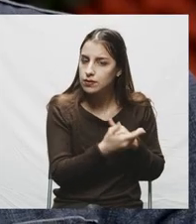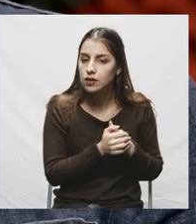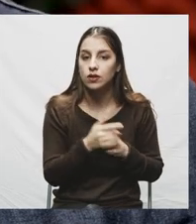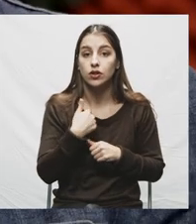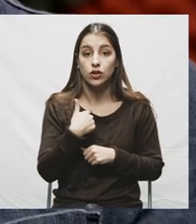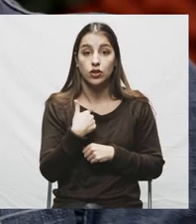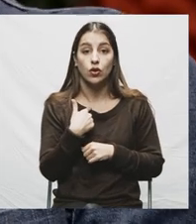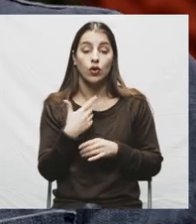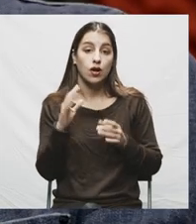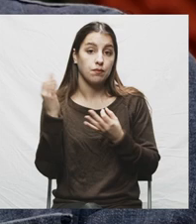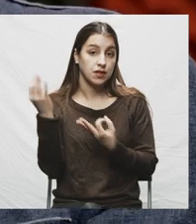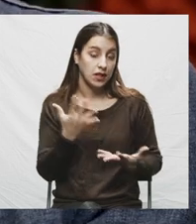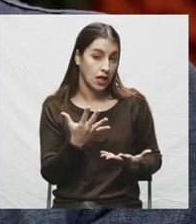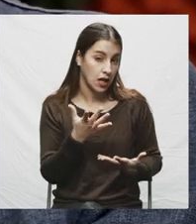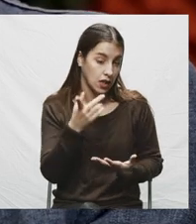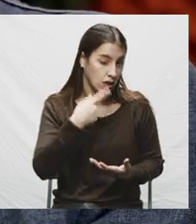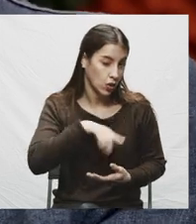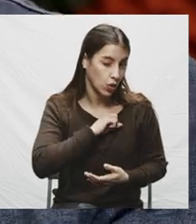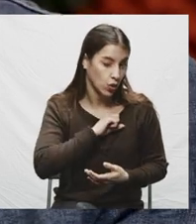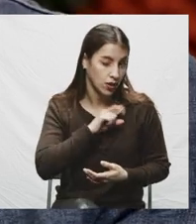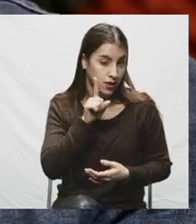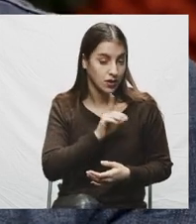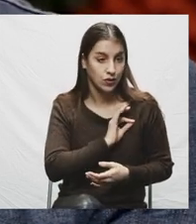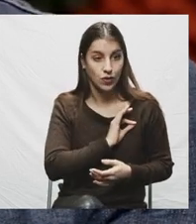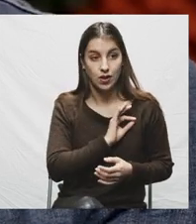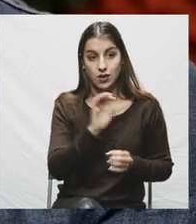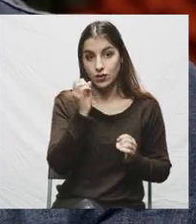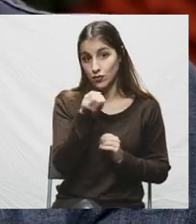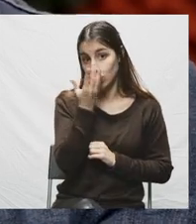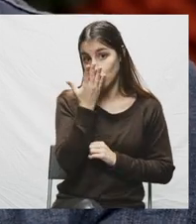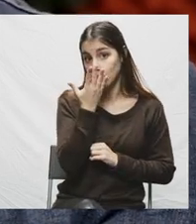… I presented “A Nossa Senhora das Flores” around lunch time in Belgium